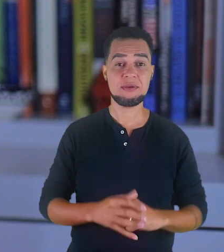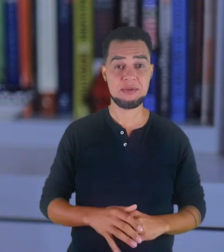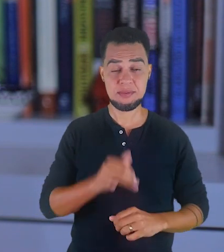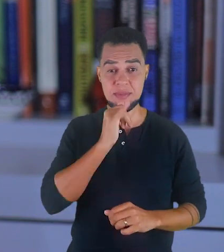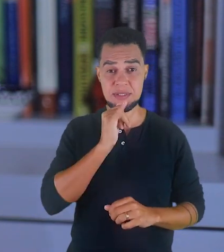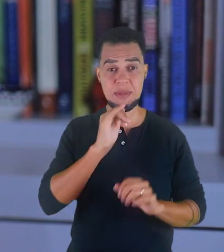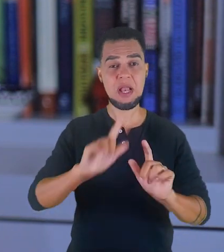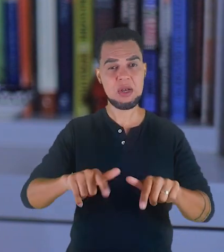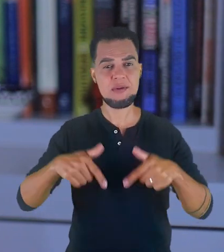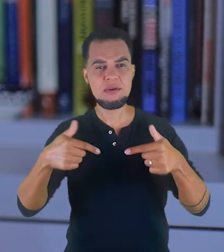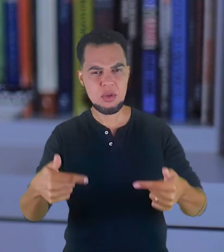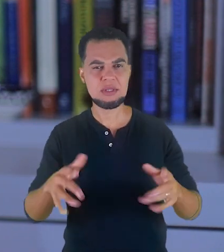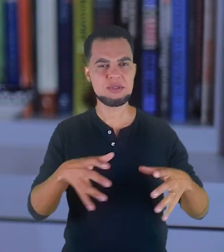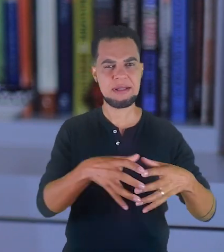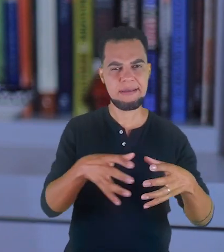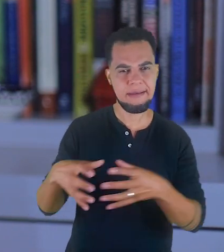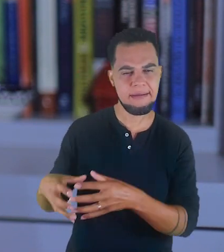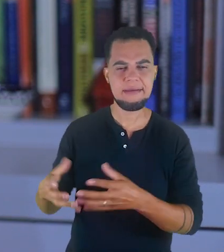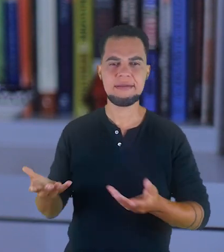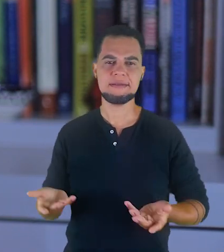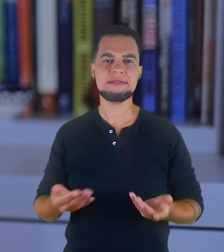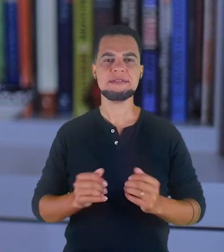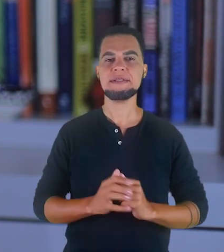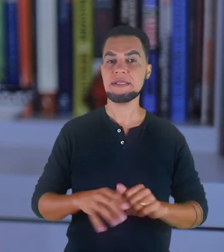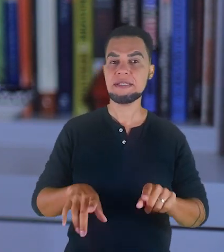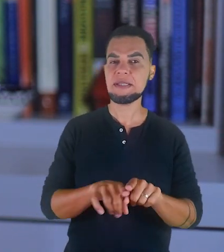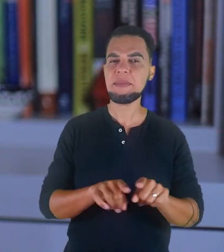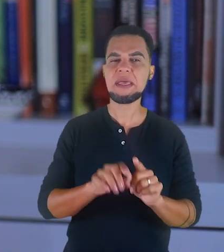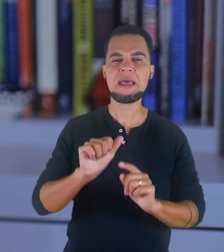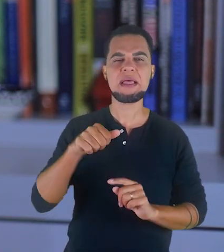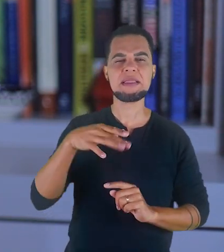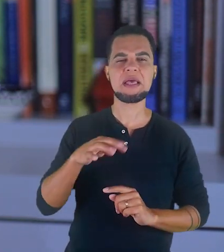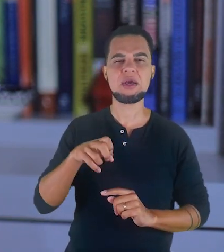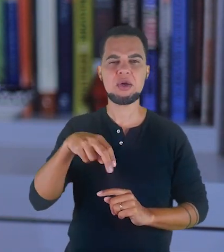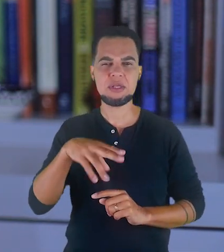the issue of class struggle, the issue of real antagonism, the material one,